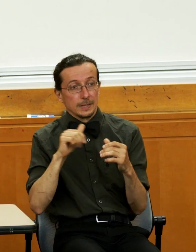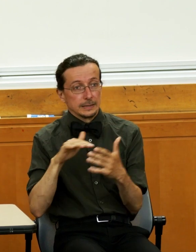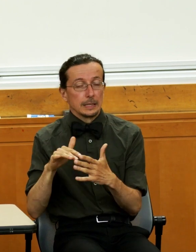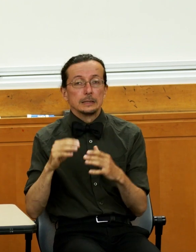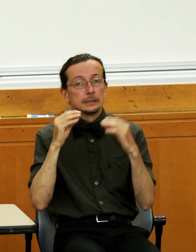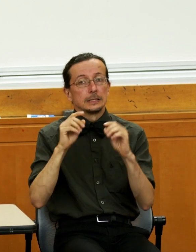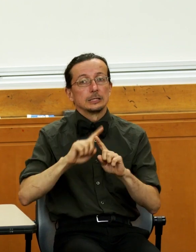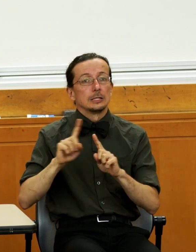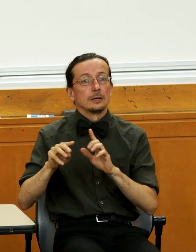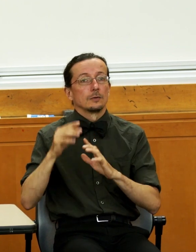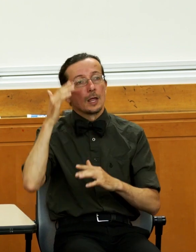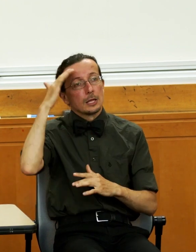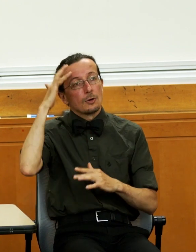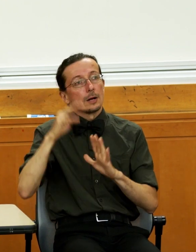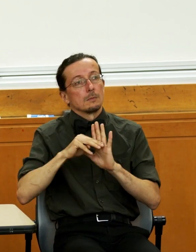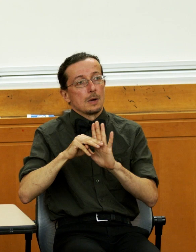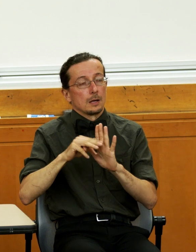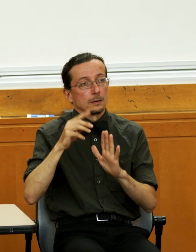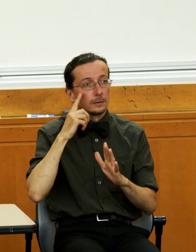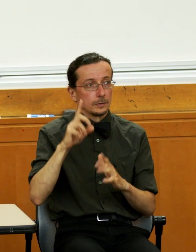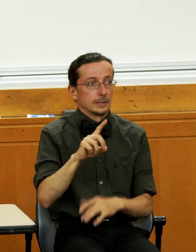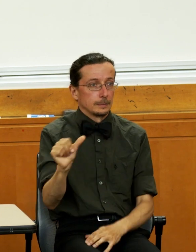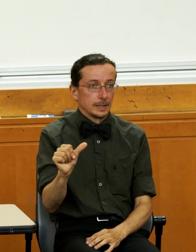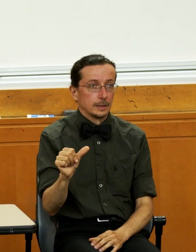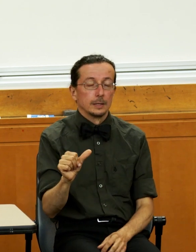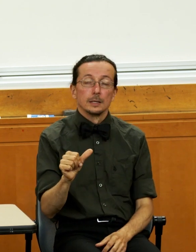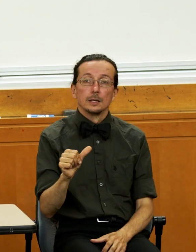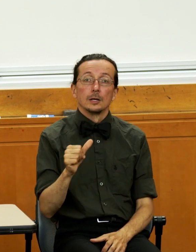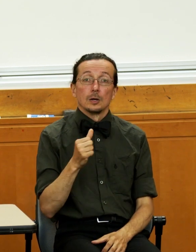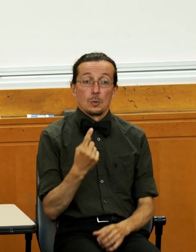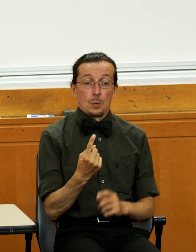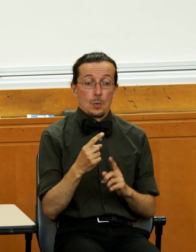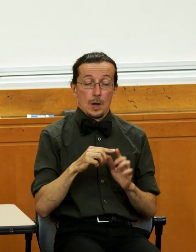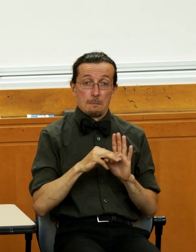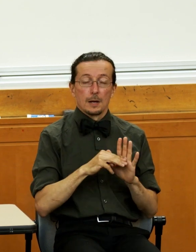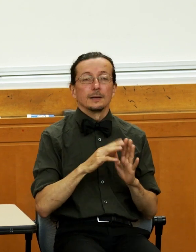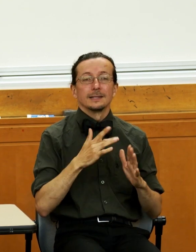disability theoretical models and one of them is the medical model of disability,